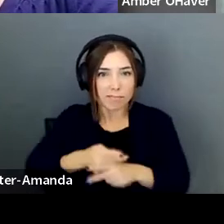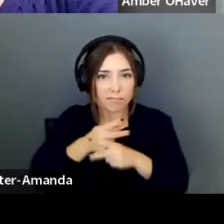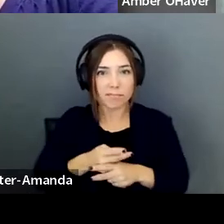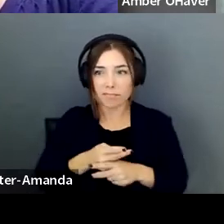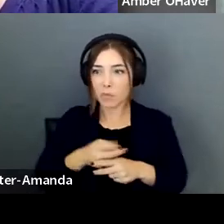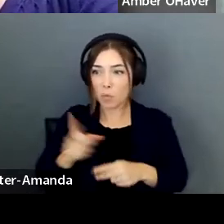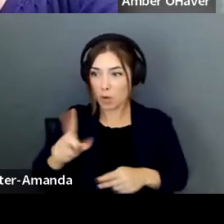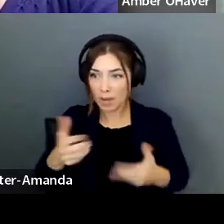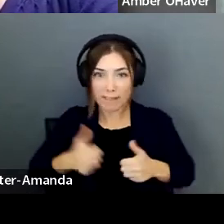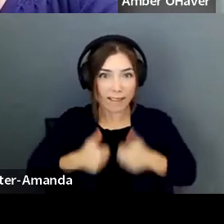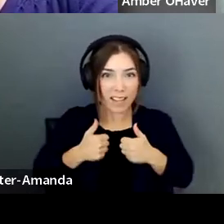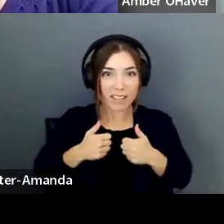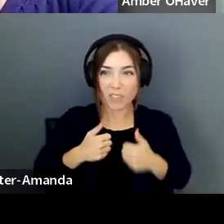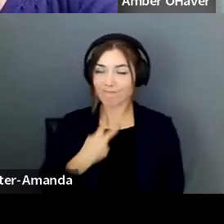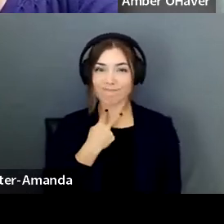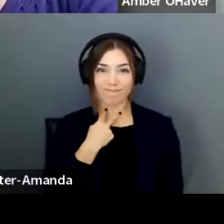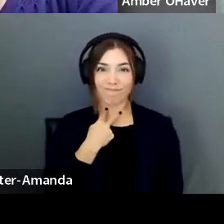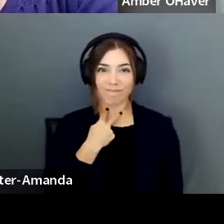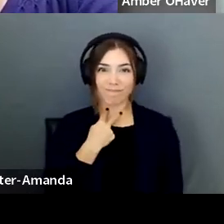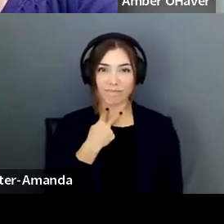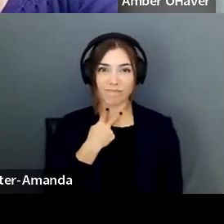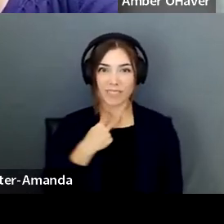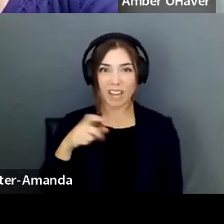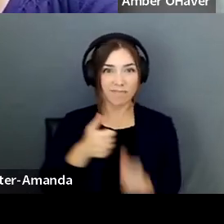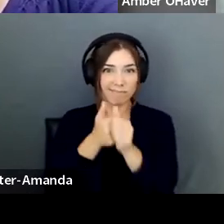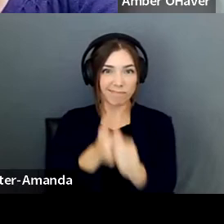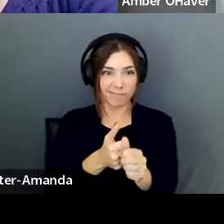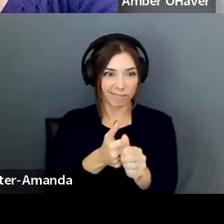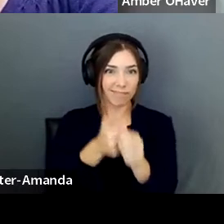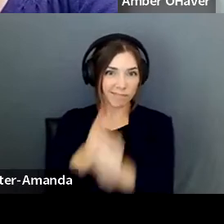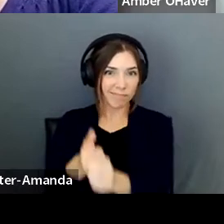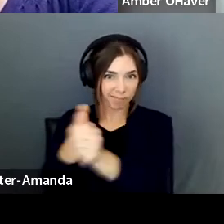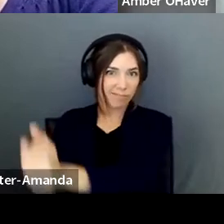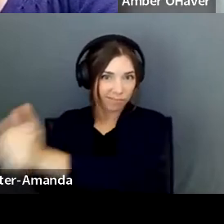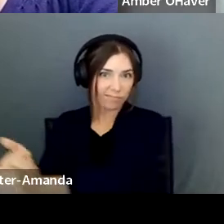live how to be treated. They are told really they are in print, when to sleep, what they are going eat, when they are going to eat, how they are going eat and so on.